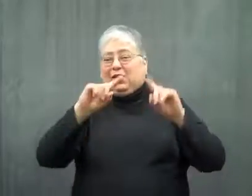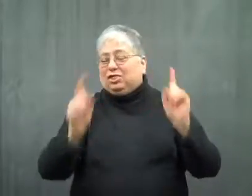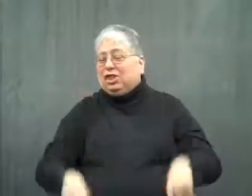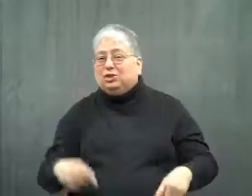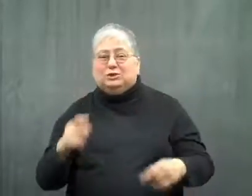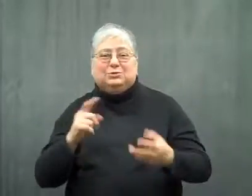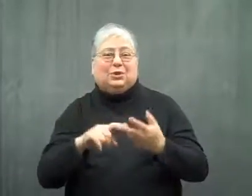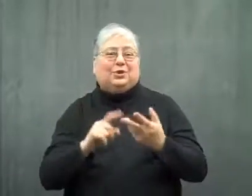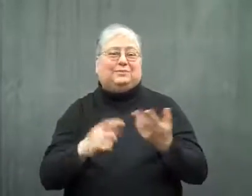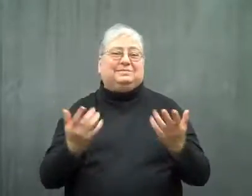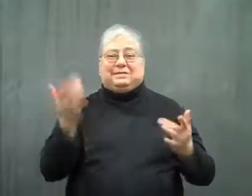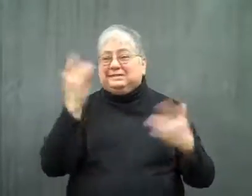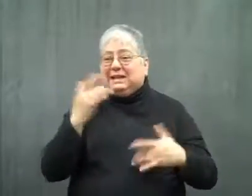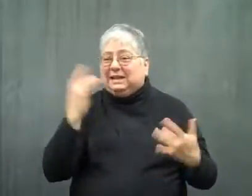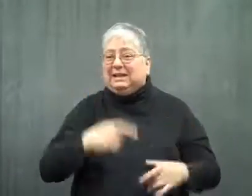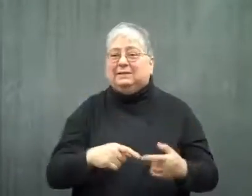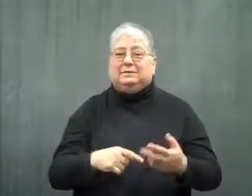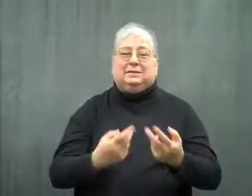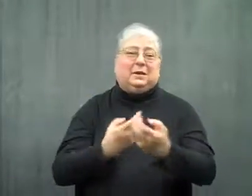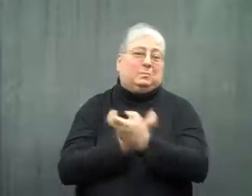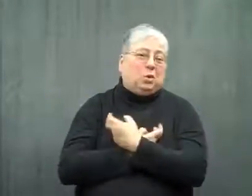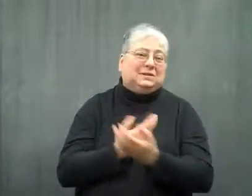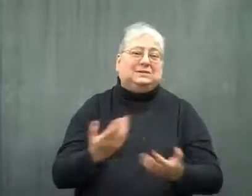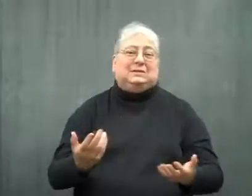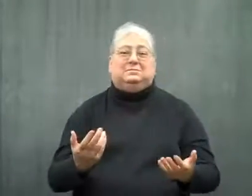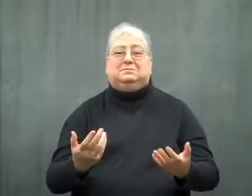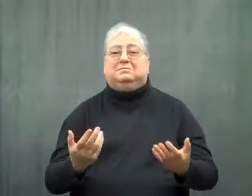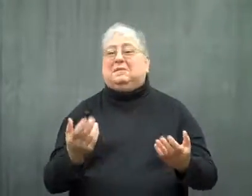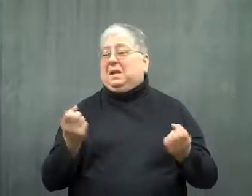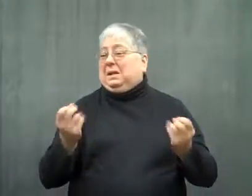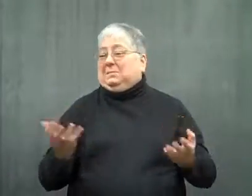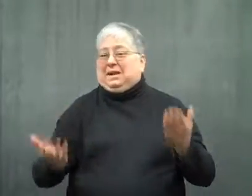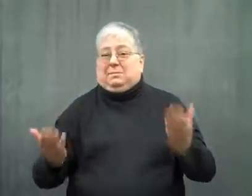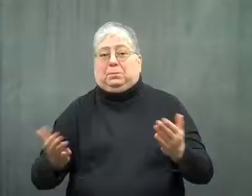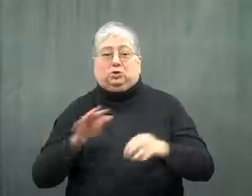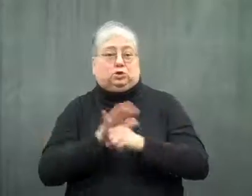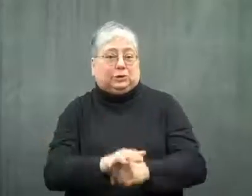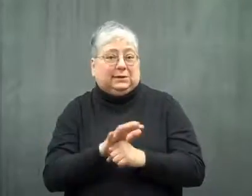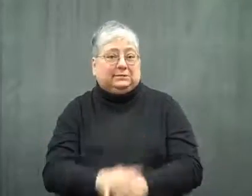thunderstorms, illness, poisoning, maybe even stress.